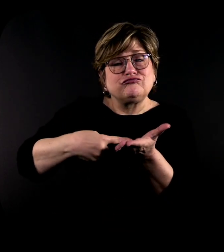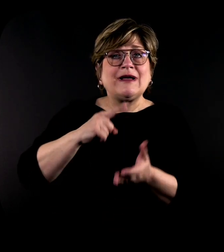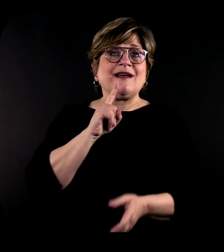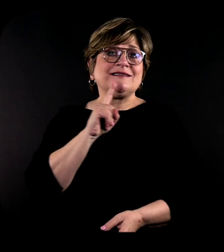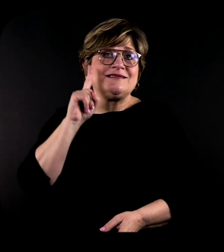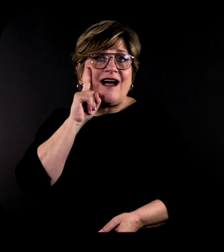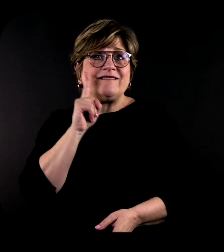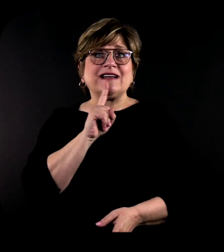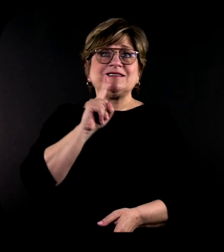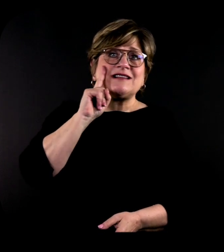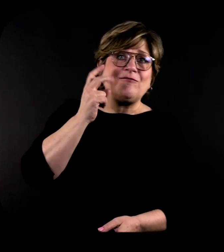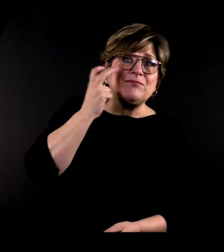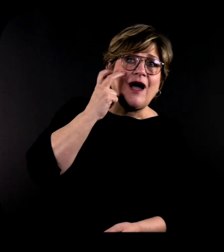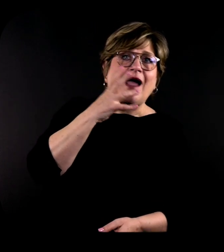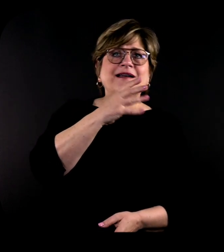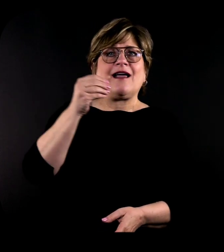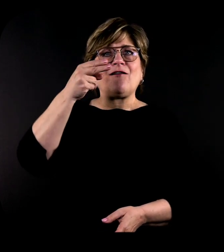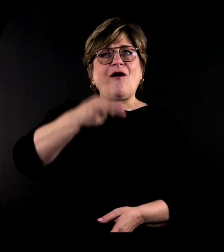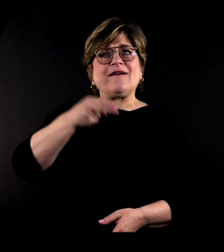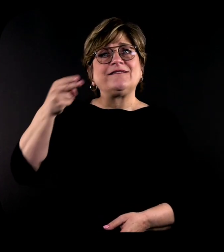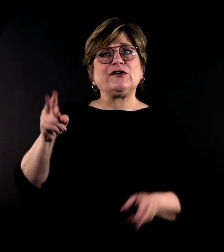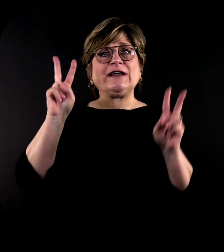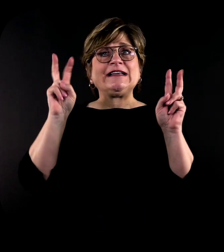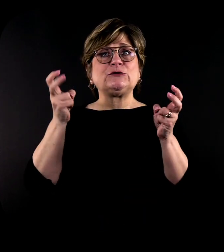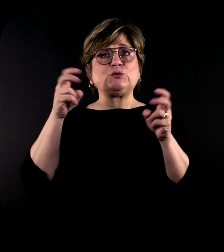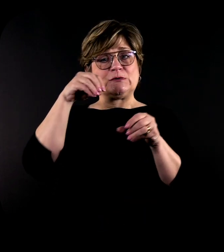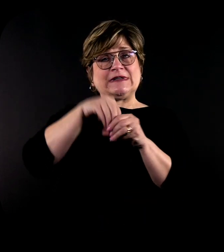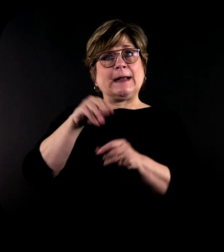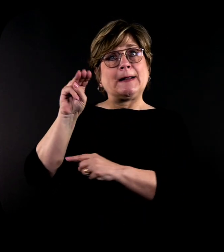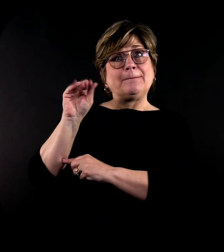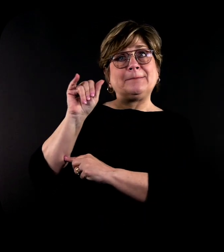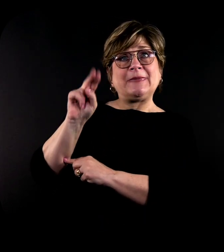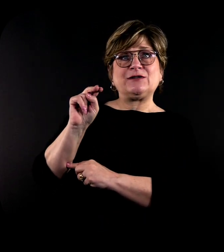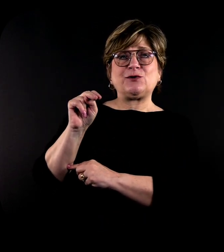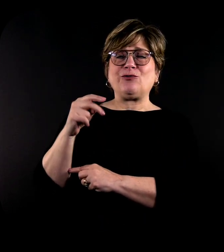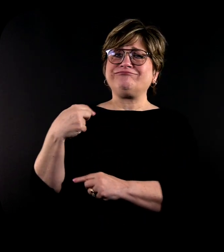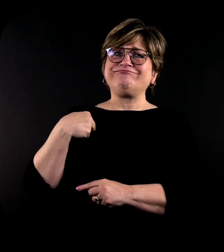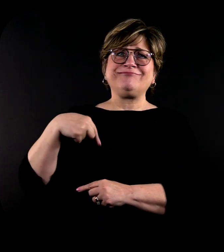deafblind, and hard of hearing issues in Minnesota.